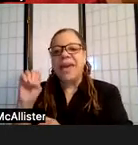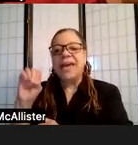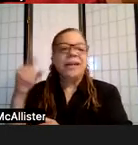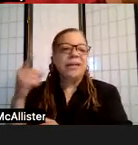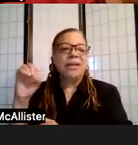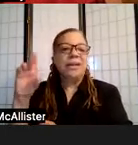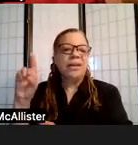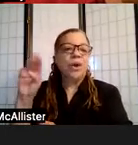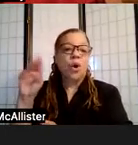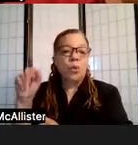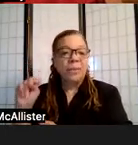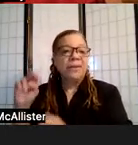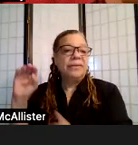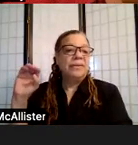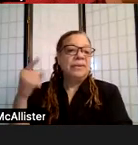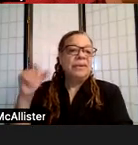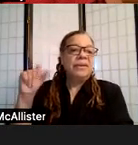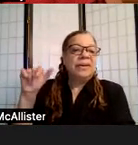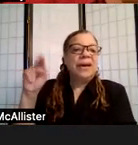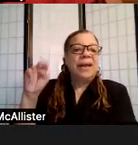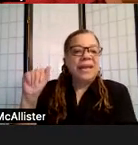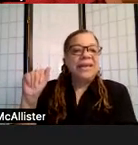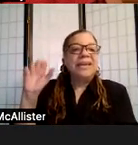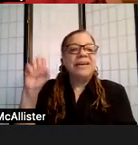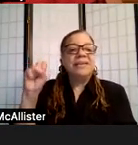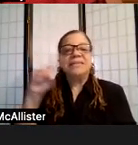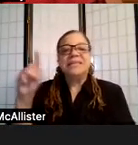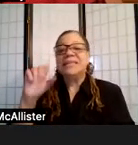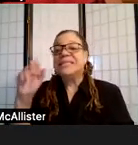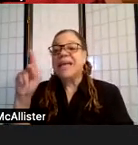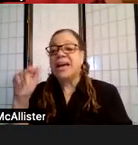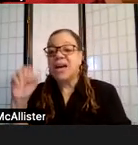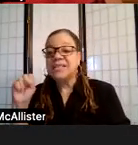Galena Szakacs; and the Concord, Dracut,